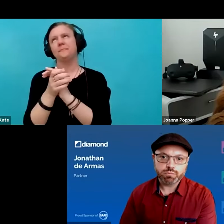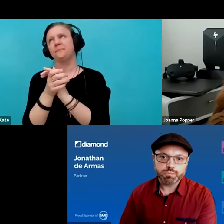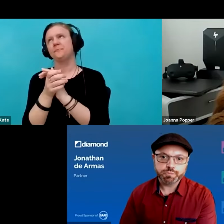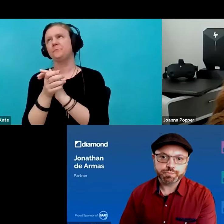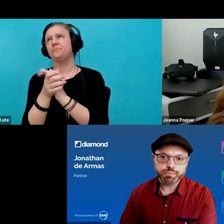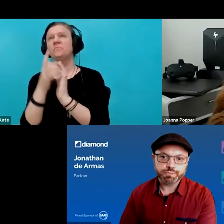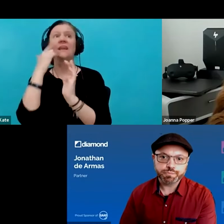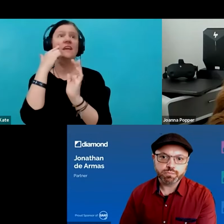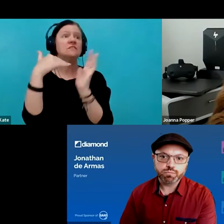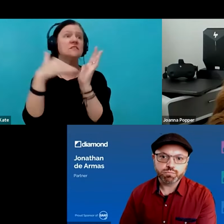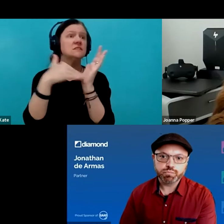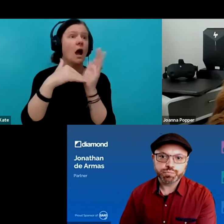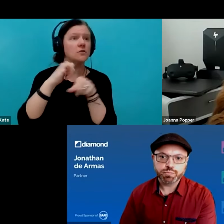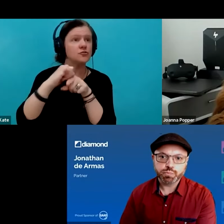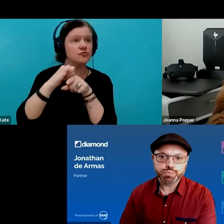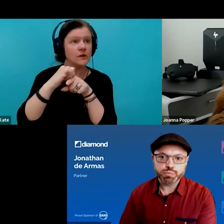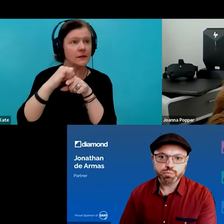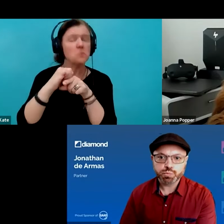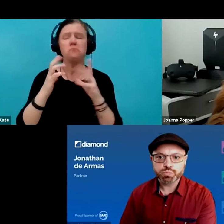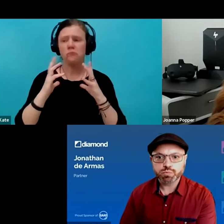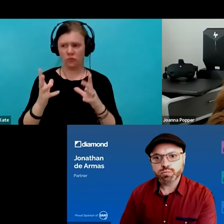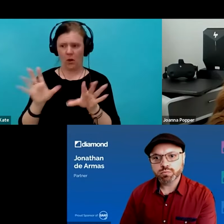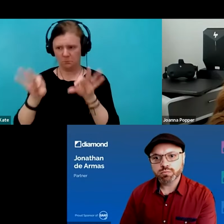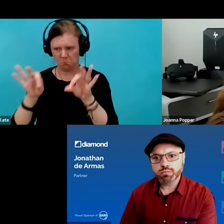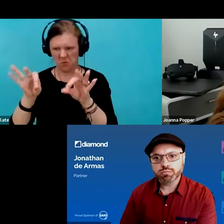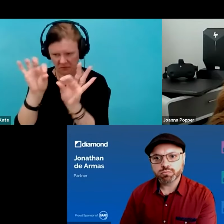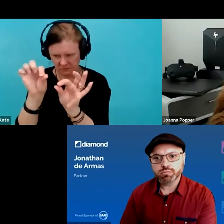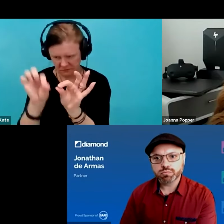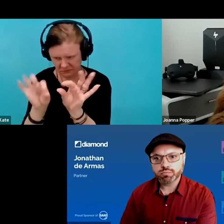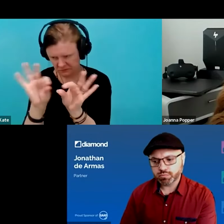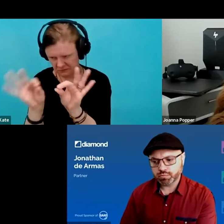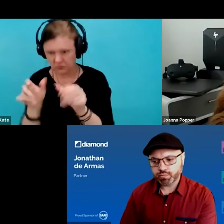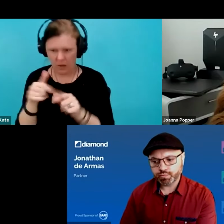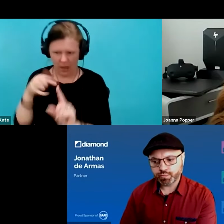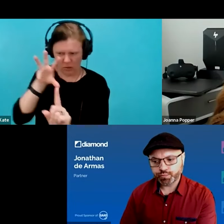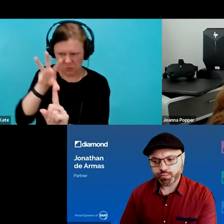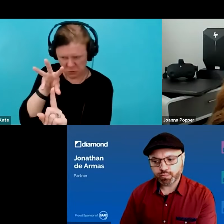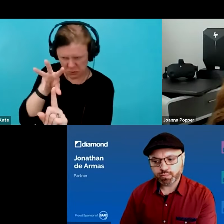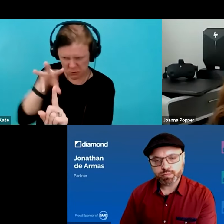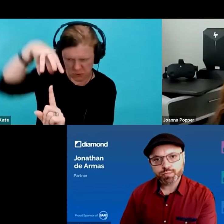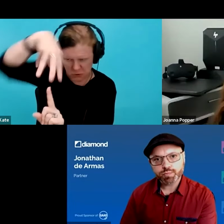like a medical training simulation that it is truly you know accurate in terms of what